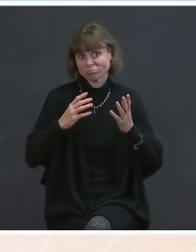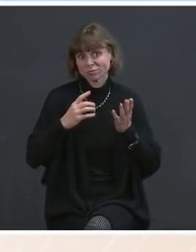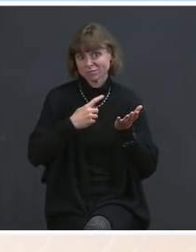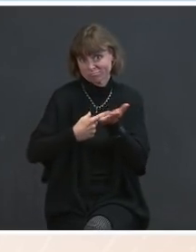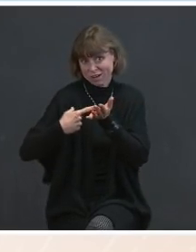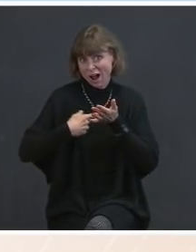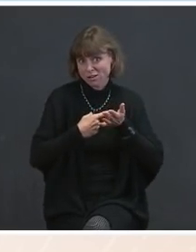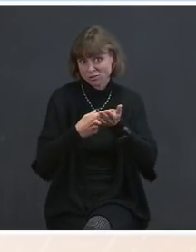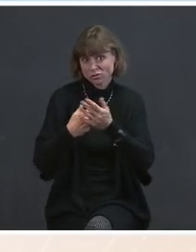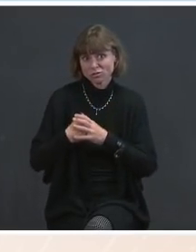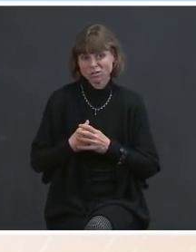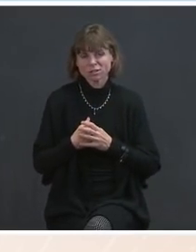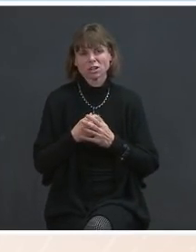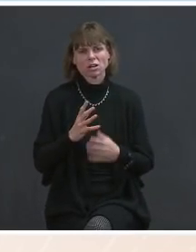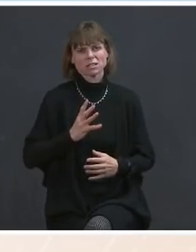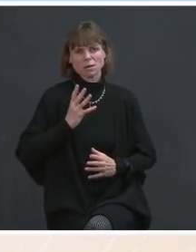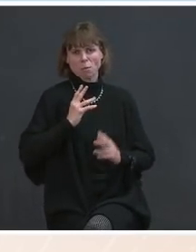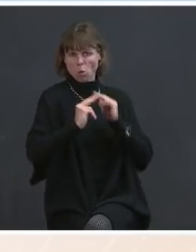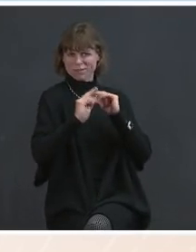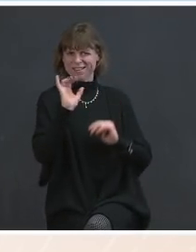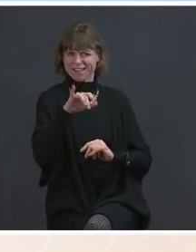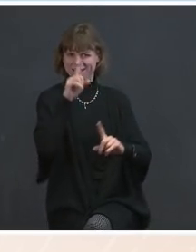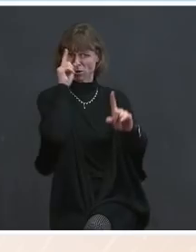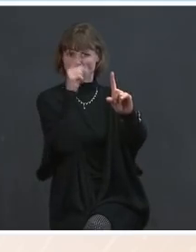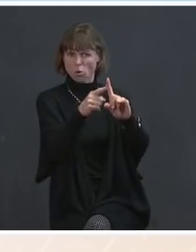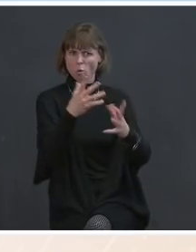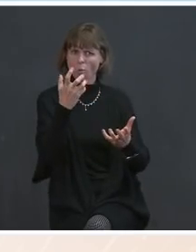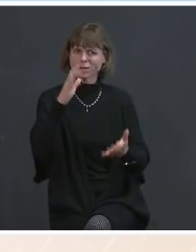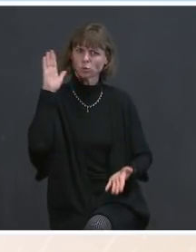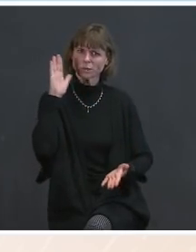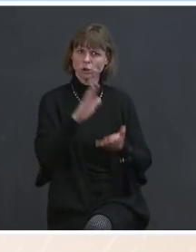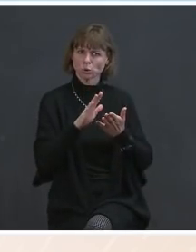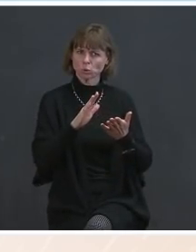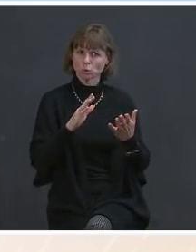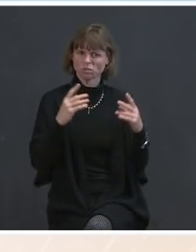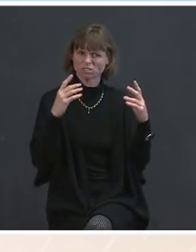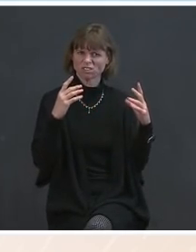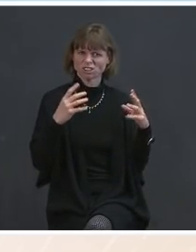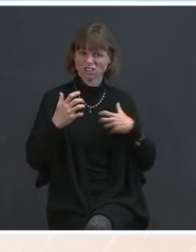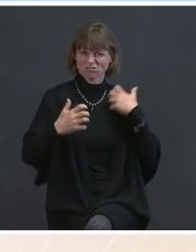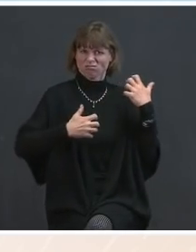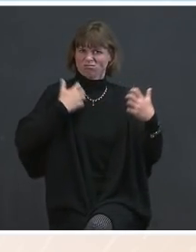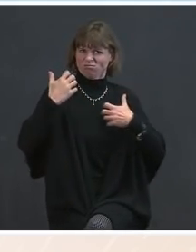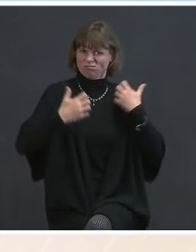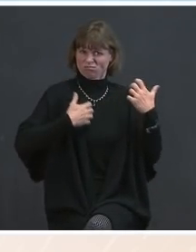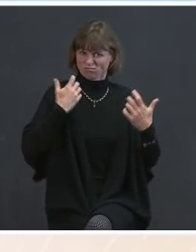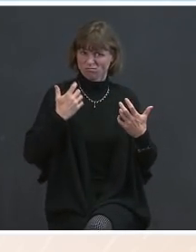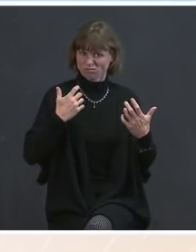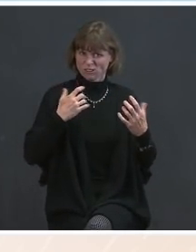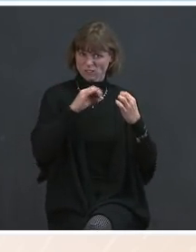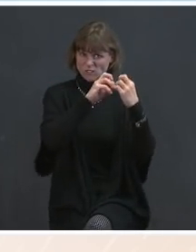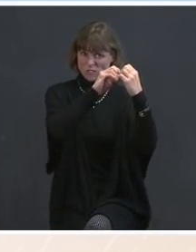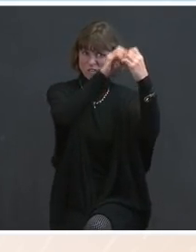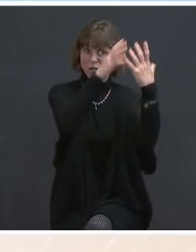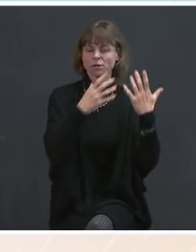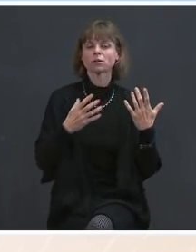Our goal is to reduce the risk of escalation. But, to date, we have not received any response. The Press: Are you surprised by that,